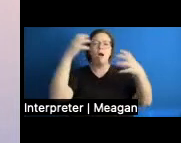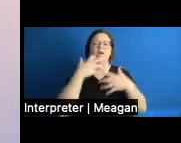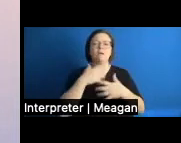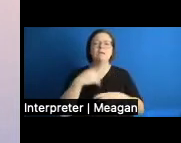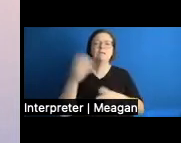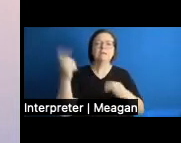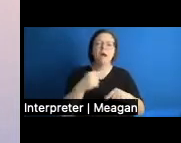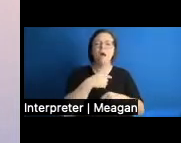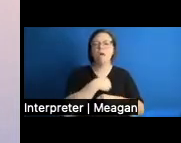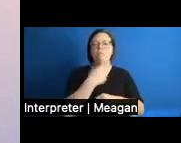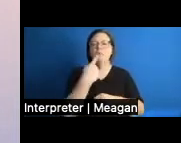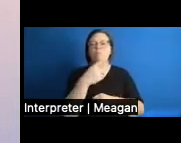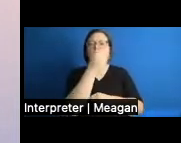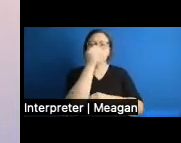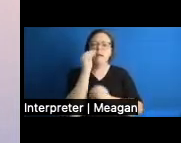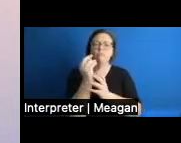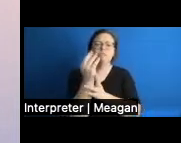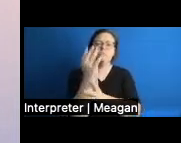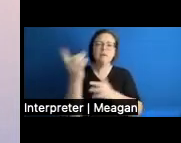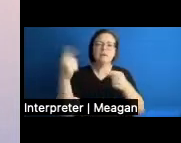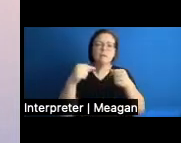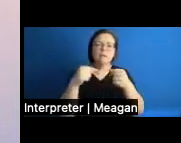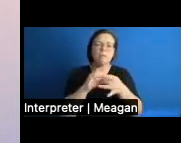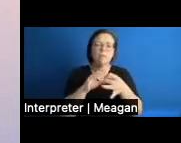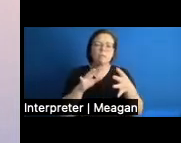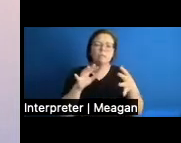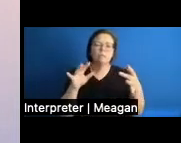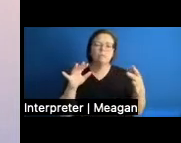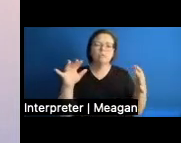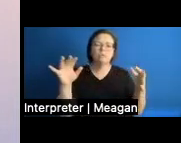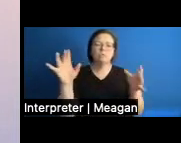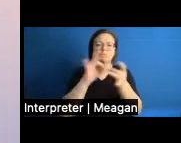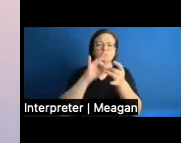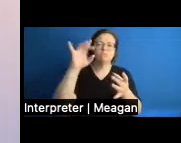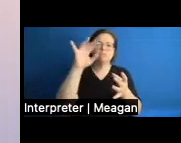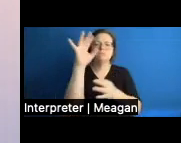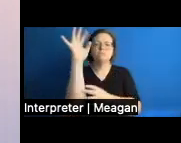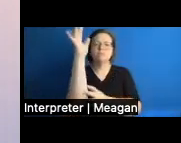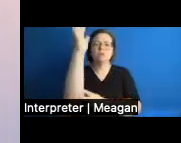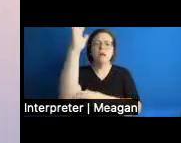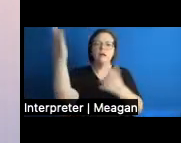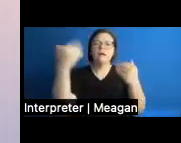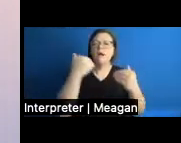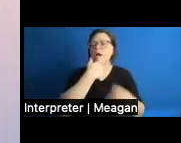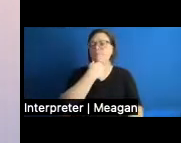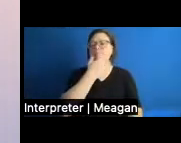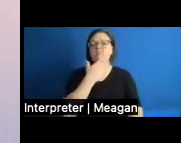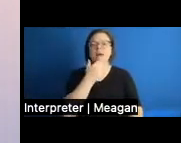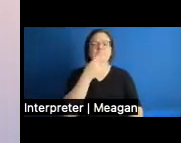lavender asters wheeling, come loose, a sapling lengthening, come honeysuckle, come glistening.